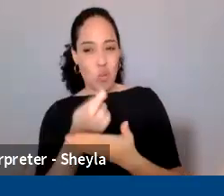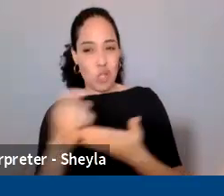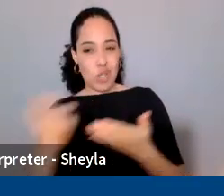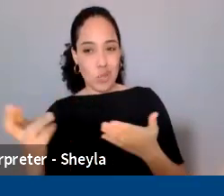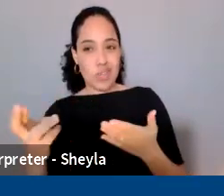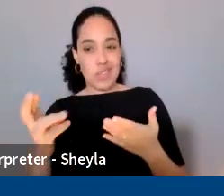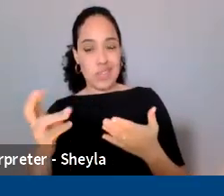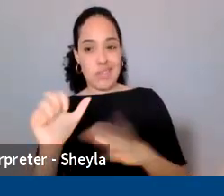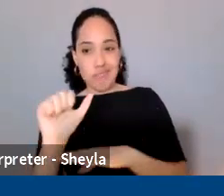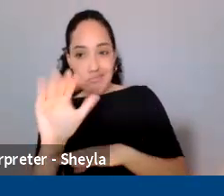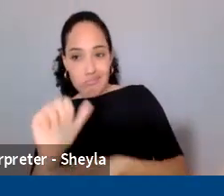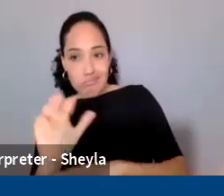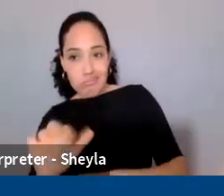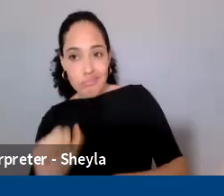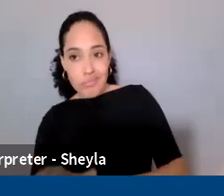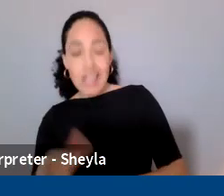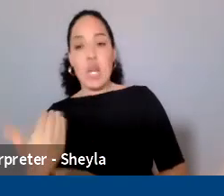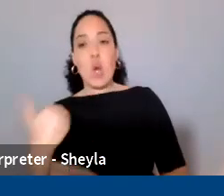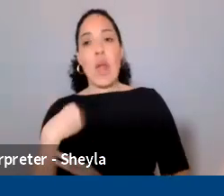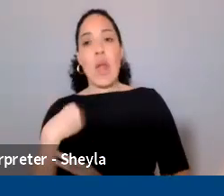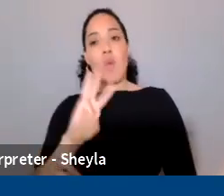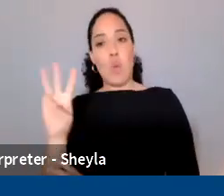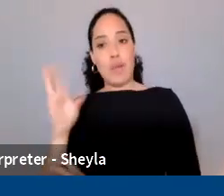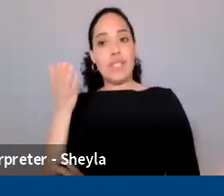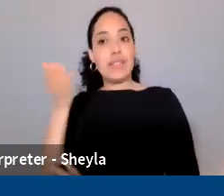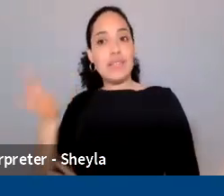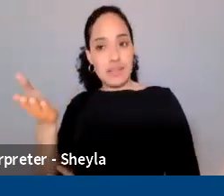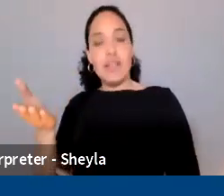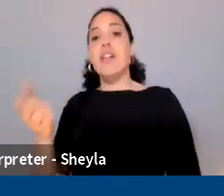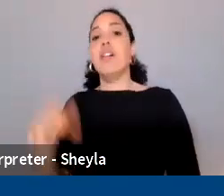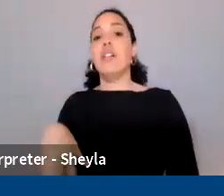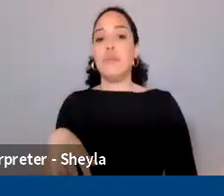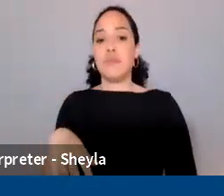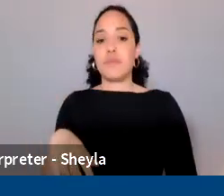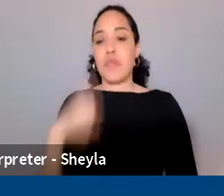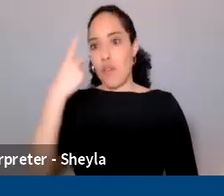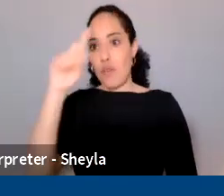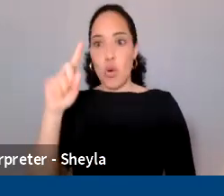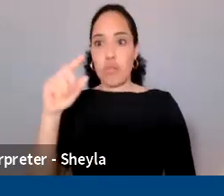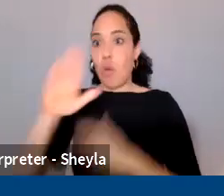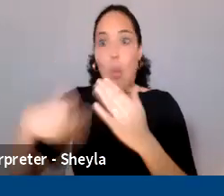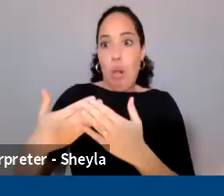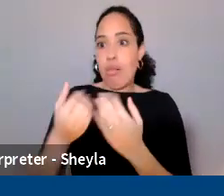there um we have websites on Inciweb for both of the for all of the fires that we experience